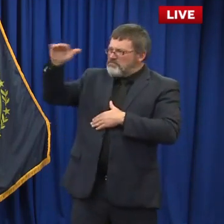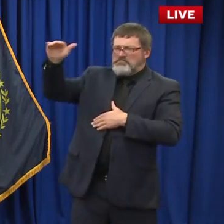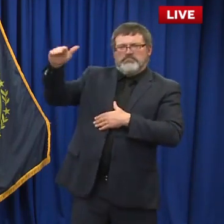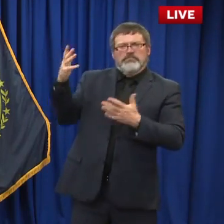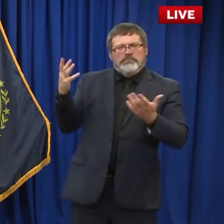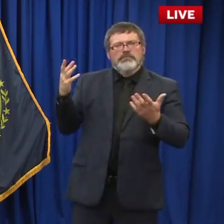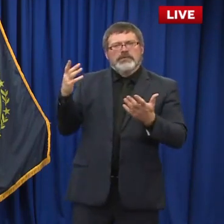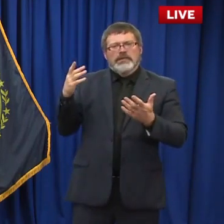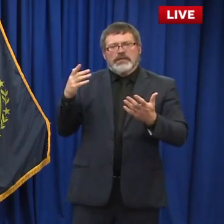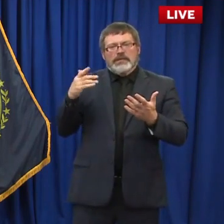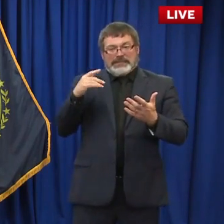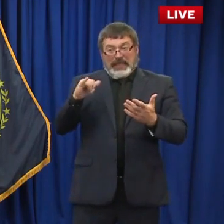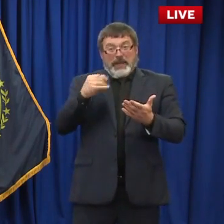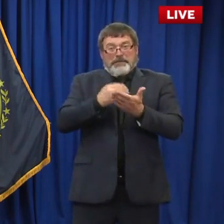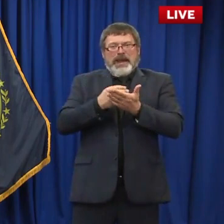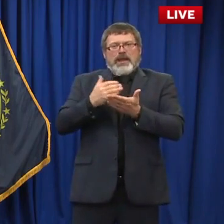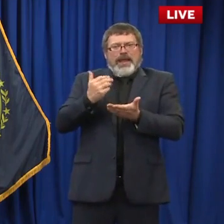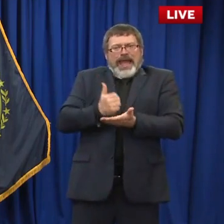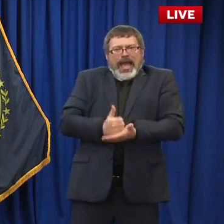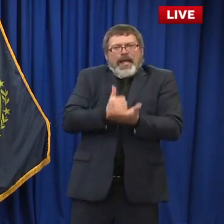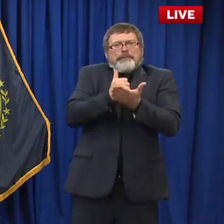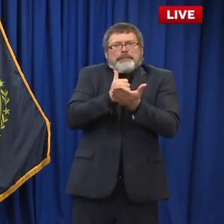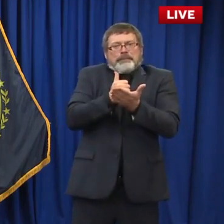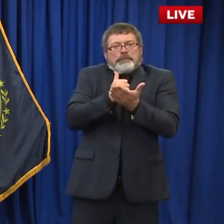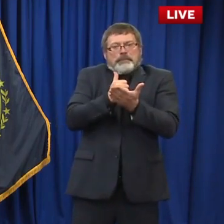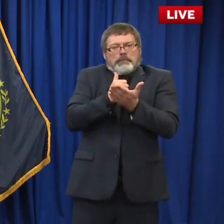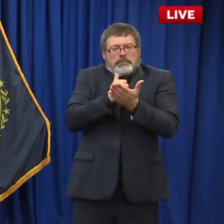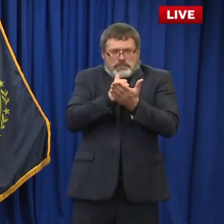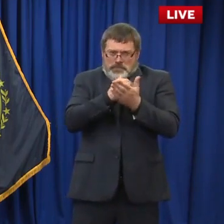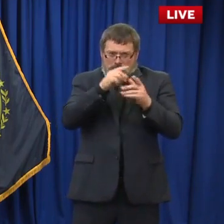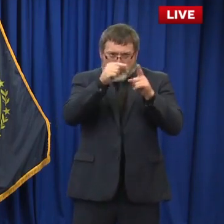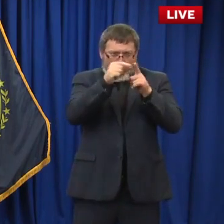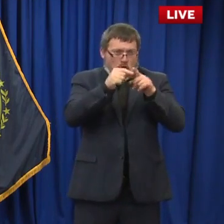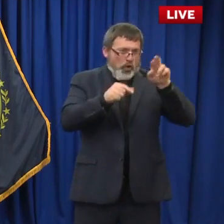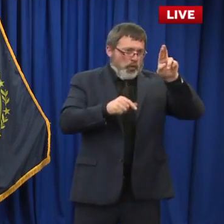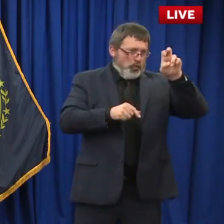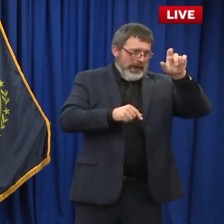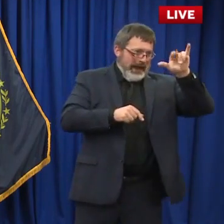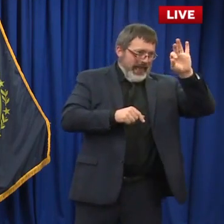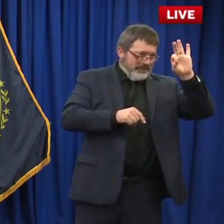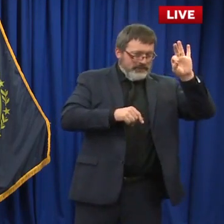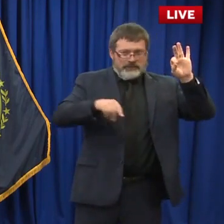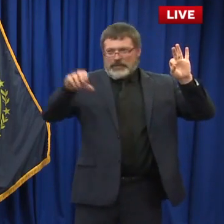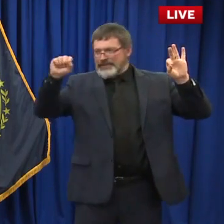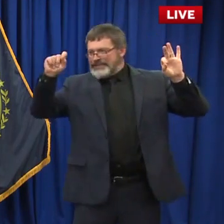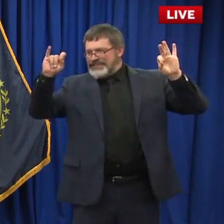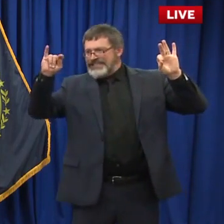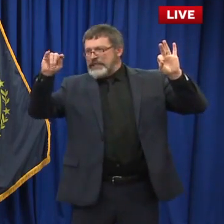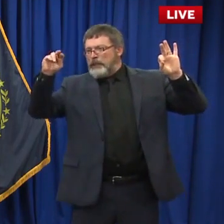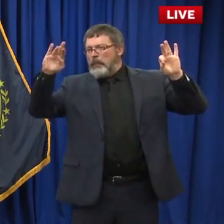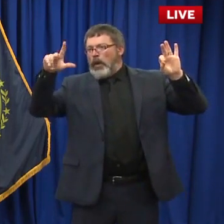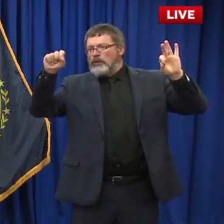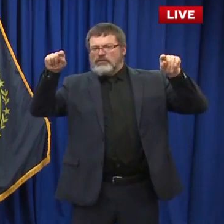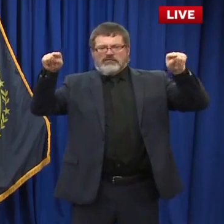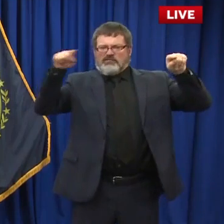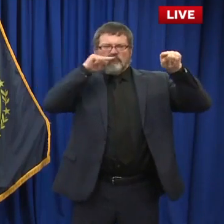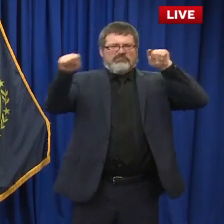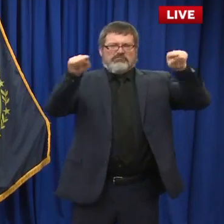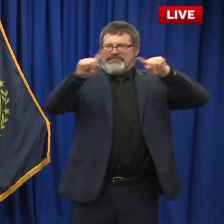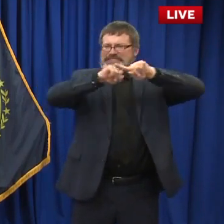ALWAYS UNDERSTOOD AND APPRECIATED THAT A RELIEF BILL IS A RELIEF BILL AND A STIMULUS BILL IS A STIMULUS BILL AND YOU SNOW, SUPPORTS FOR CITIES AND TOWNS IN THE STATE WOULD BE